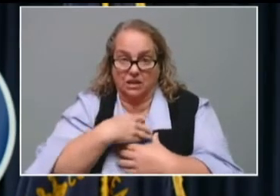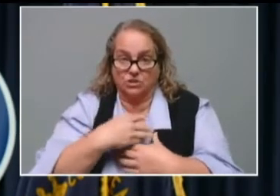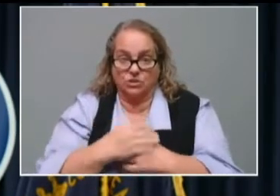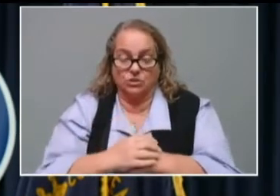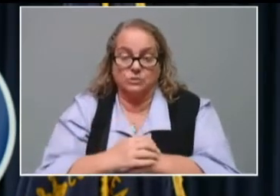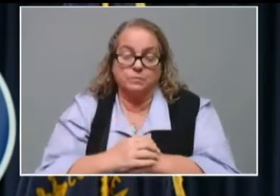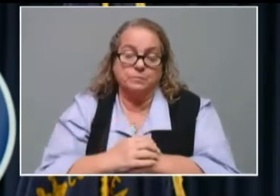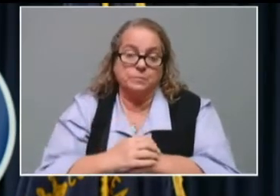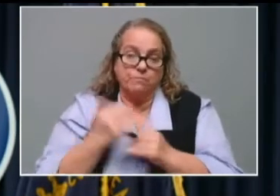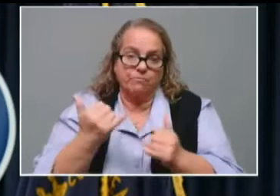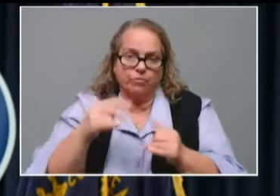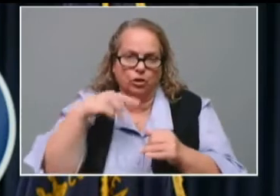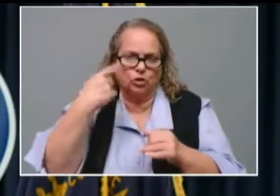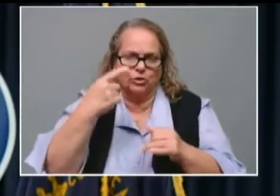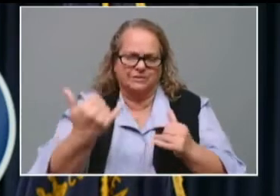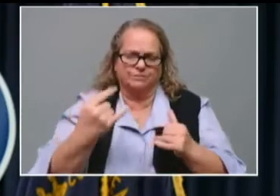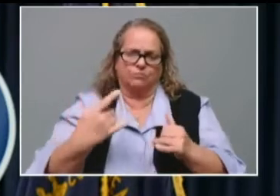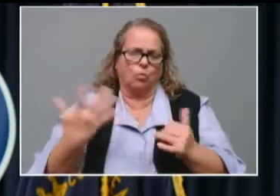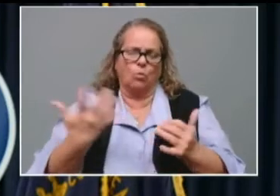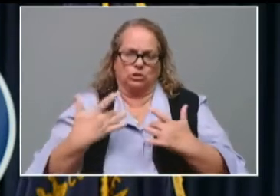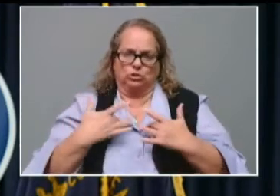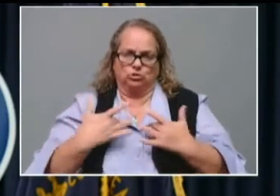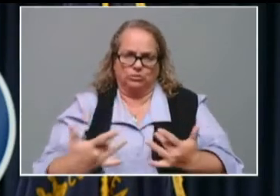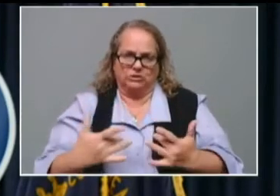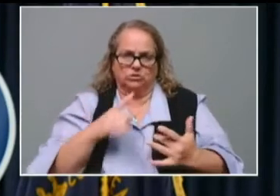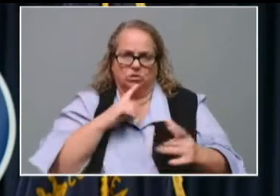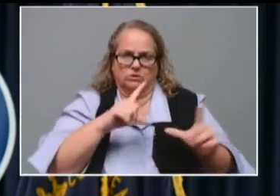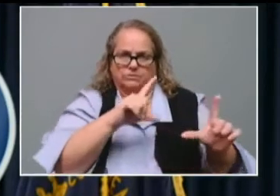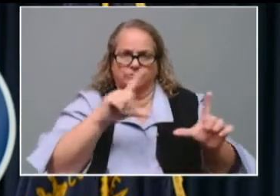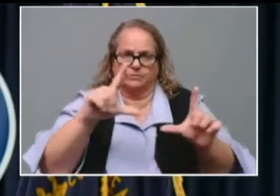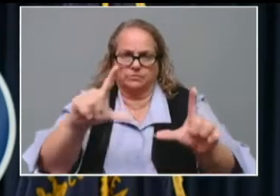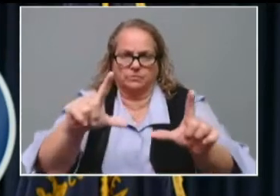trends. Let's look at the stair stepper chart. So